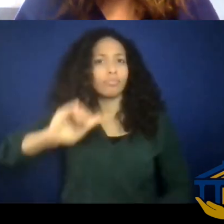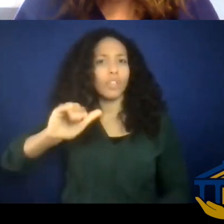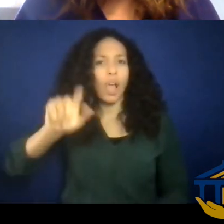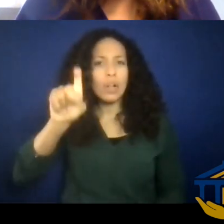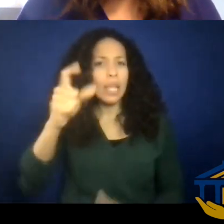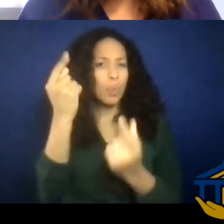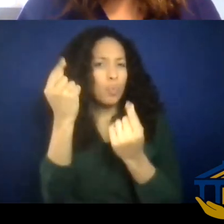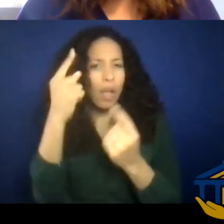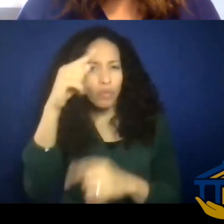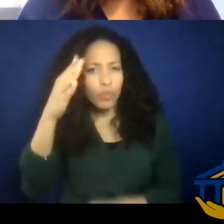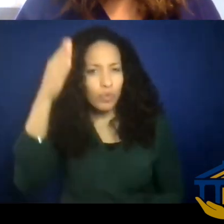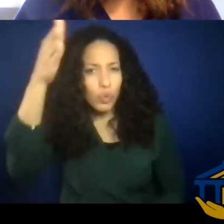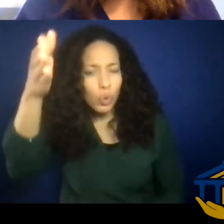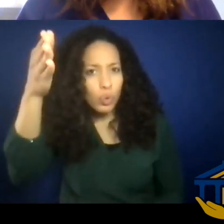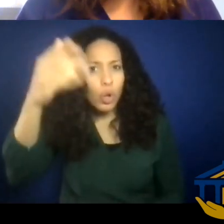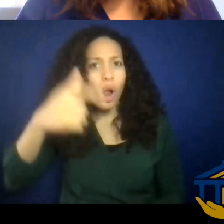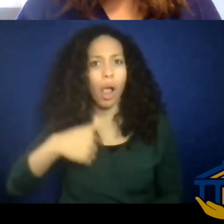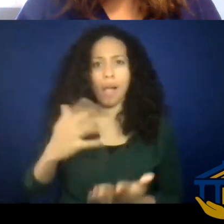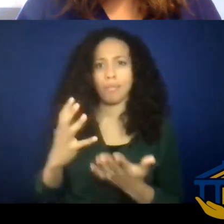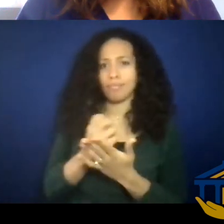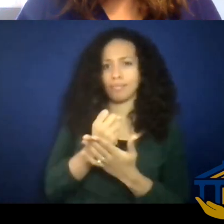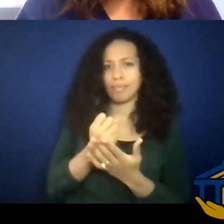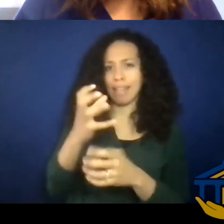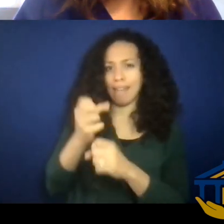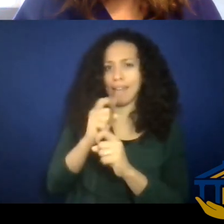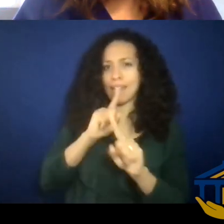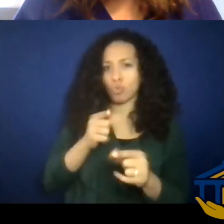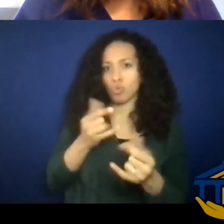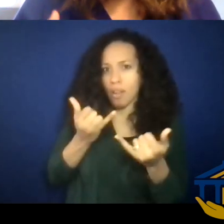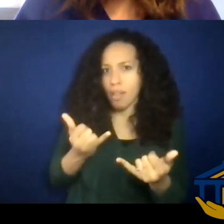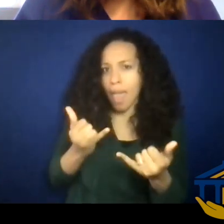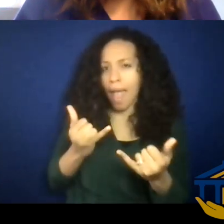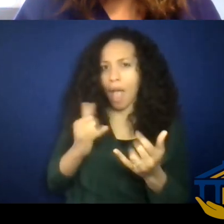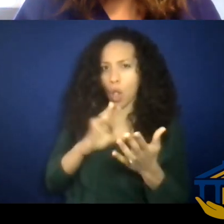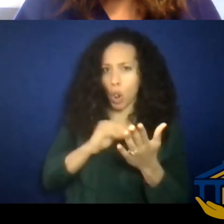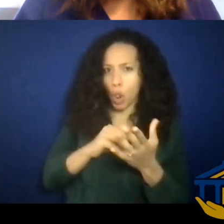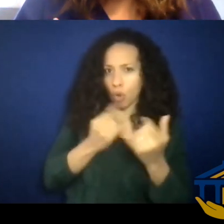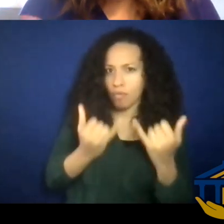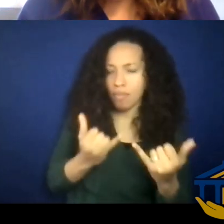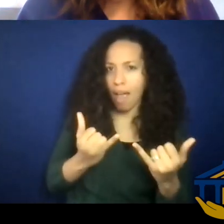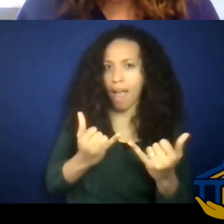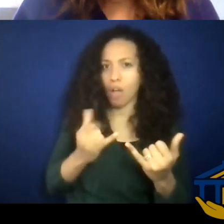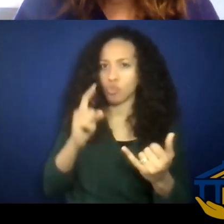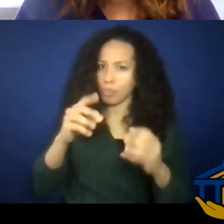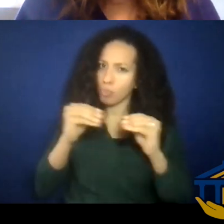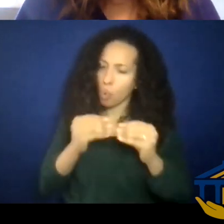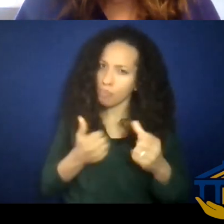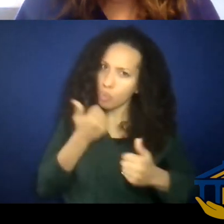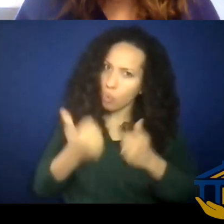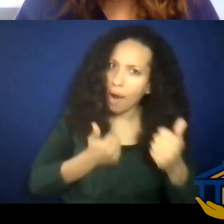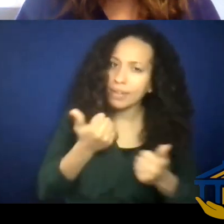get those answers? Educate myself.” I also believe collaborative. It's collaborative